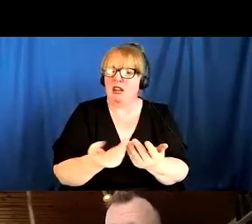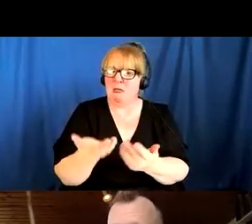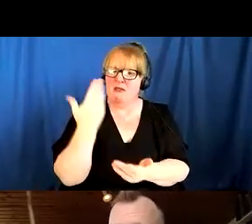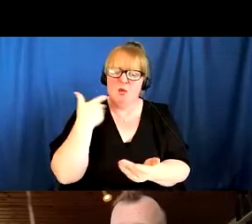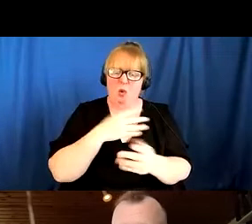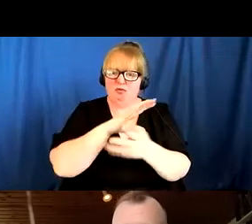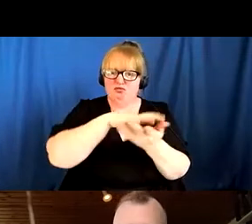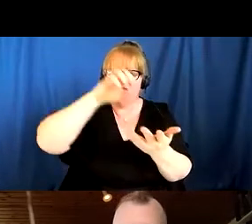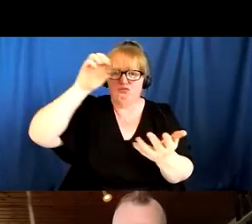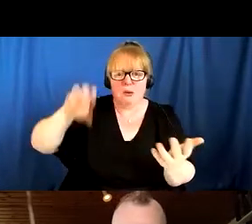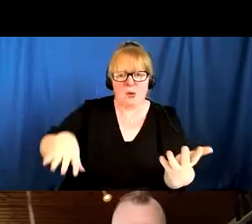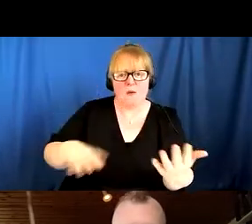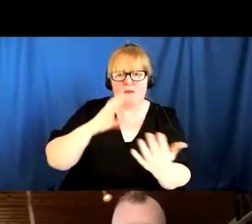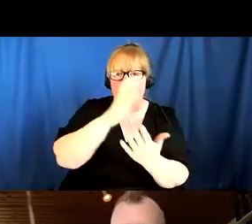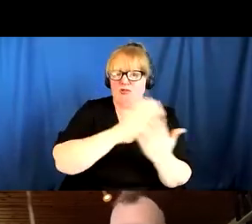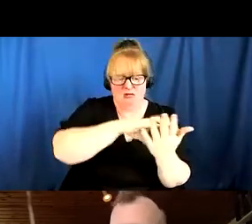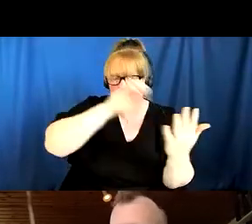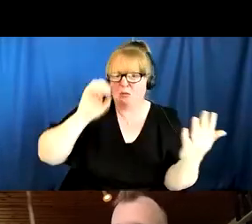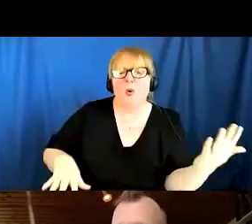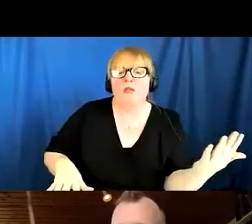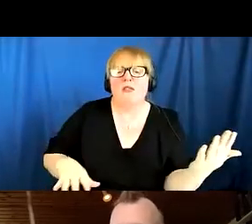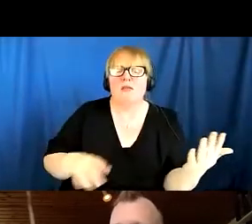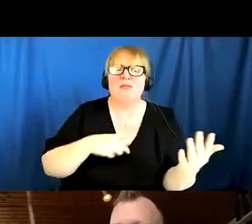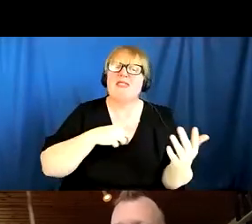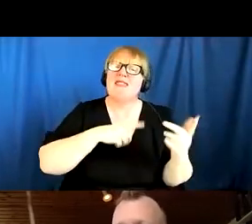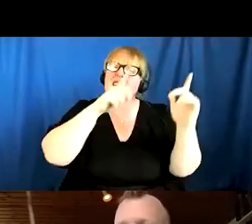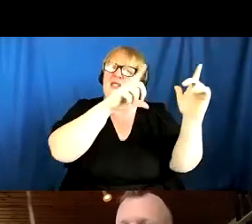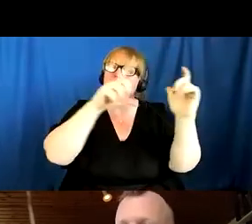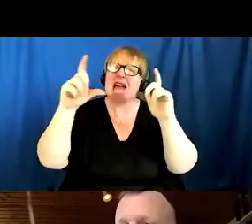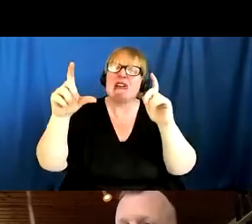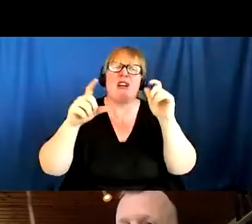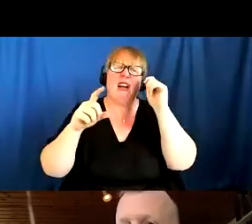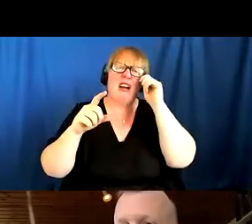they had like, images of the royal family in pasta shells on the wall,